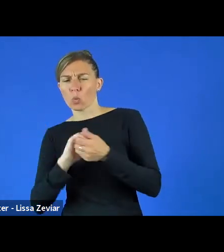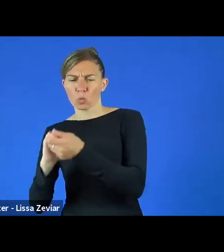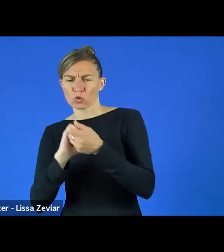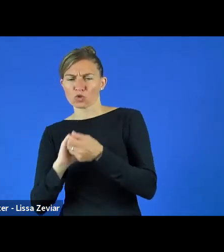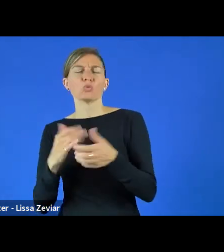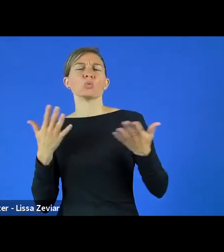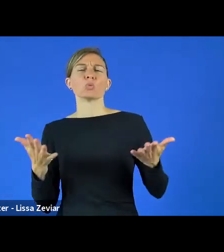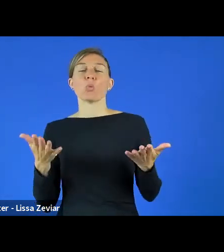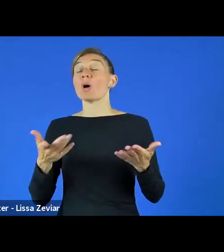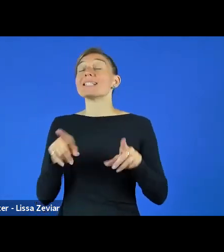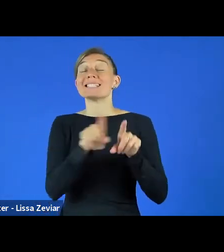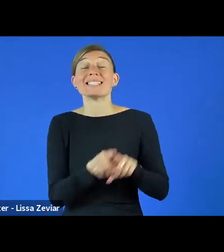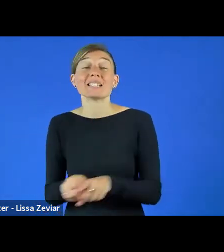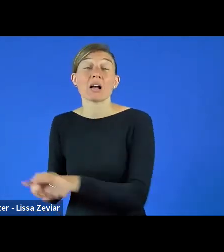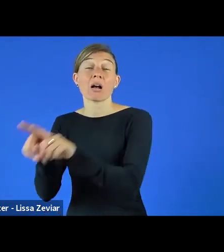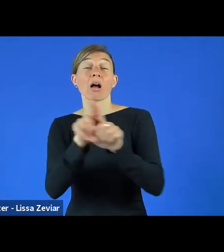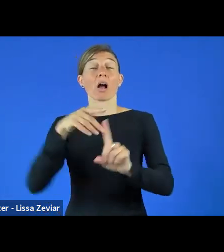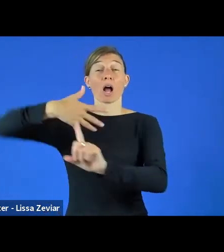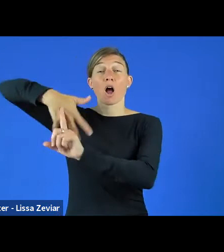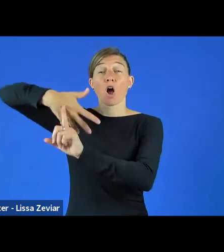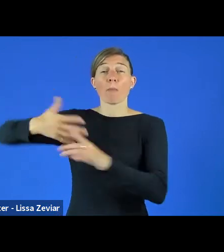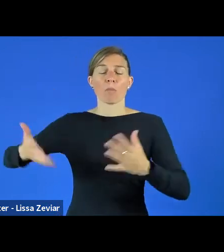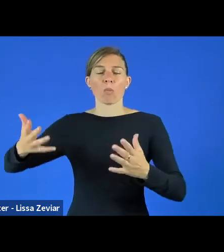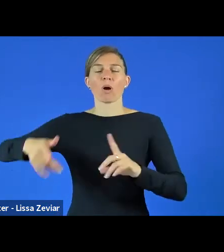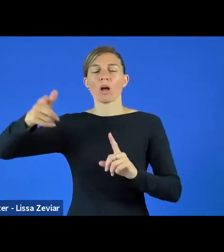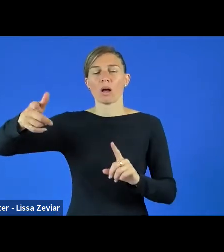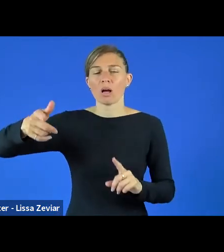in accessibility when participating in SAGA.